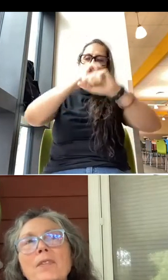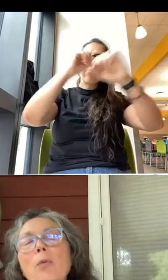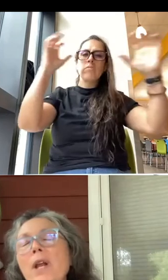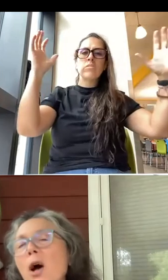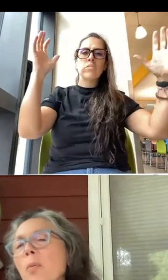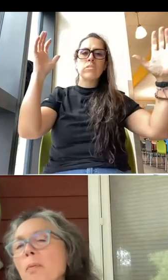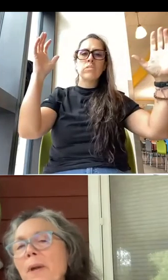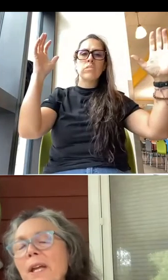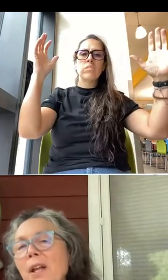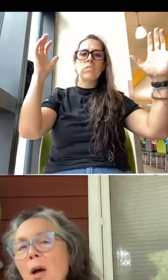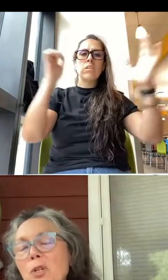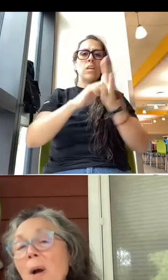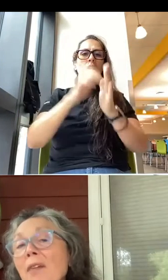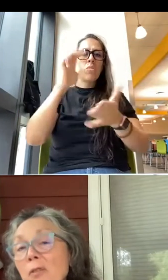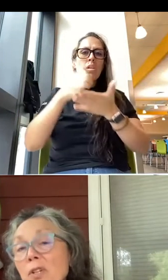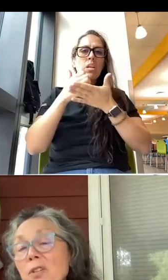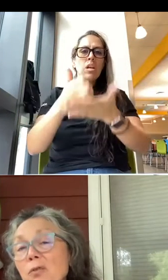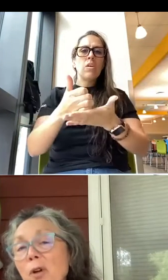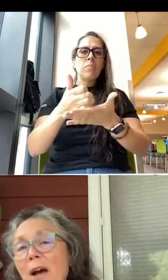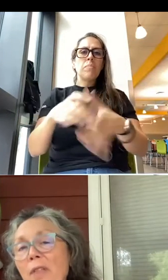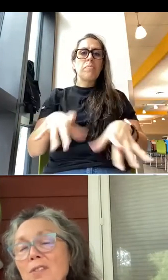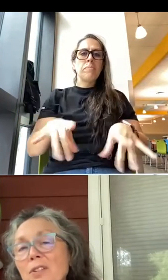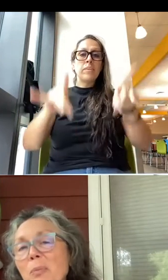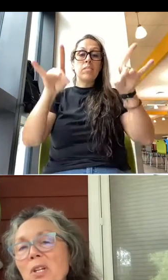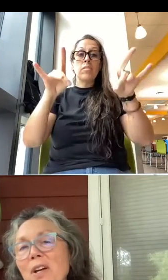that would help pick it up, do you have a vision for how this could be done?